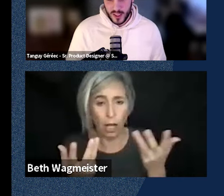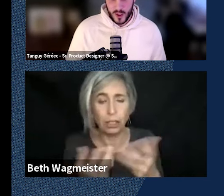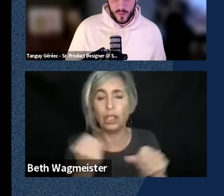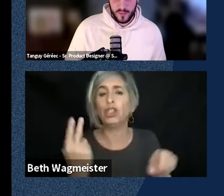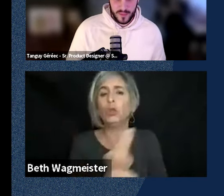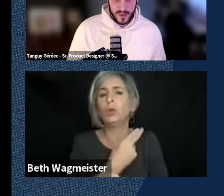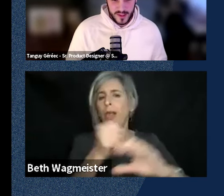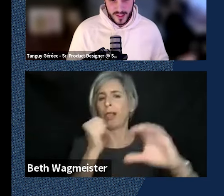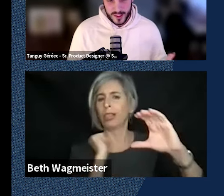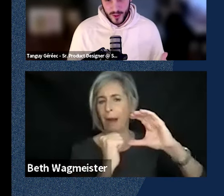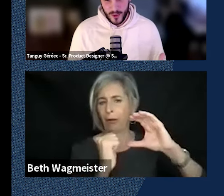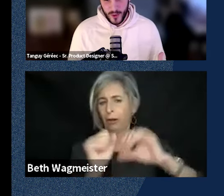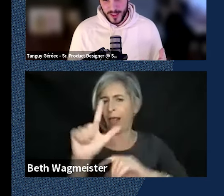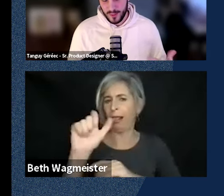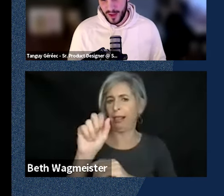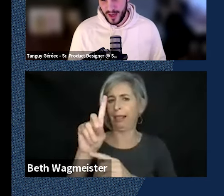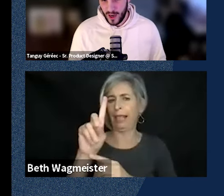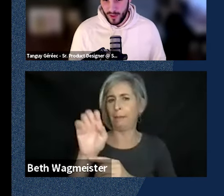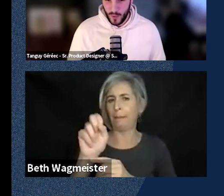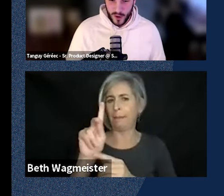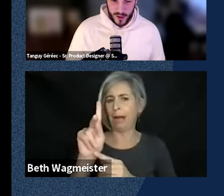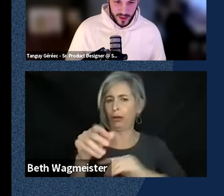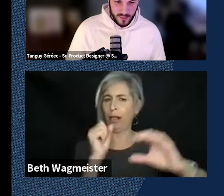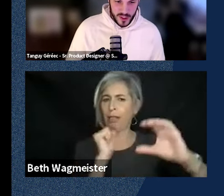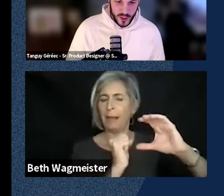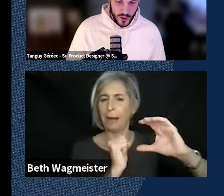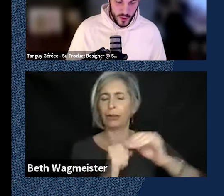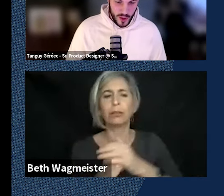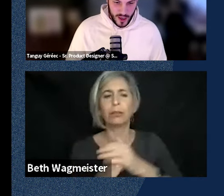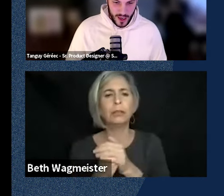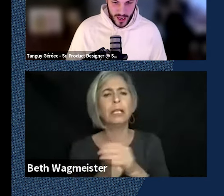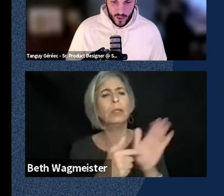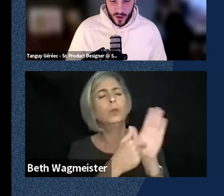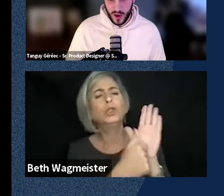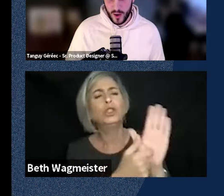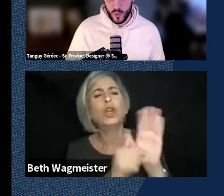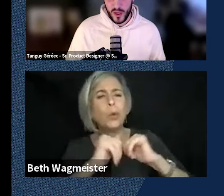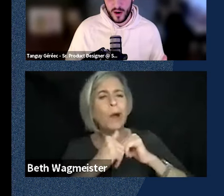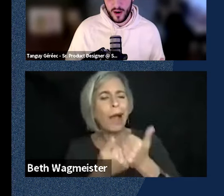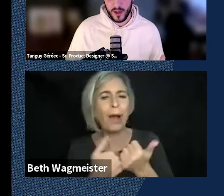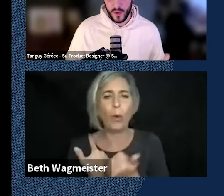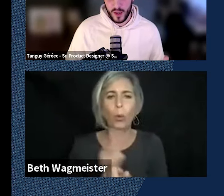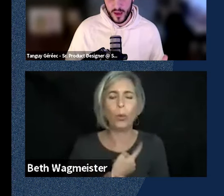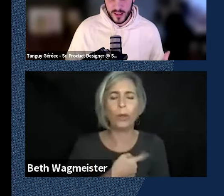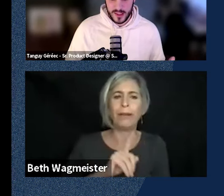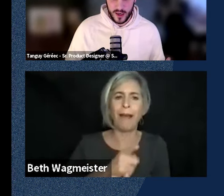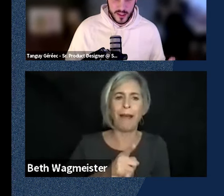And so, since Claudio, explained how they work, let me show you how we are going at Stark to